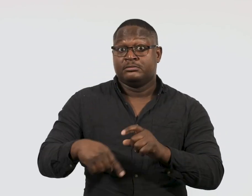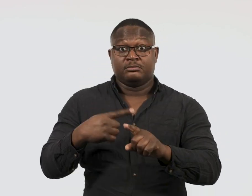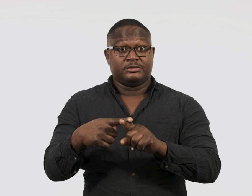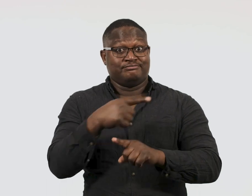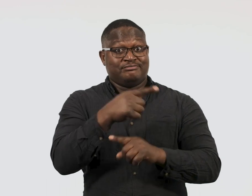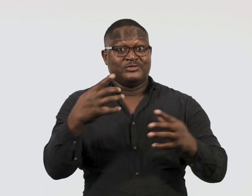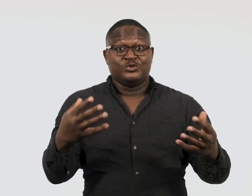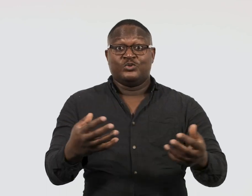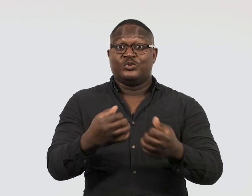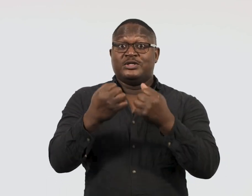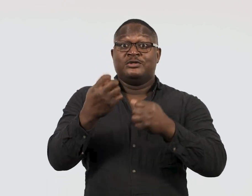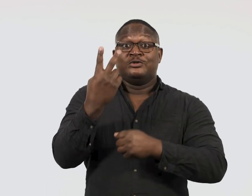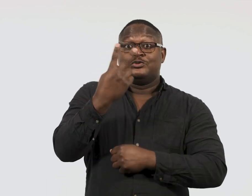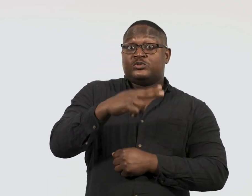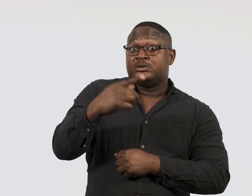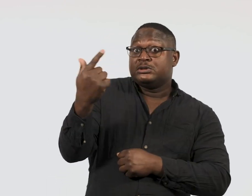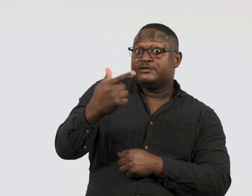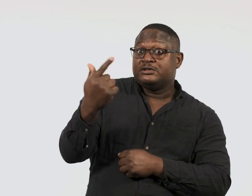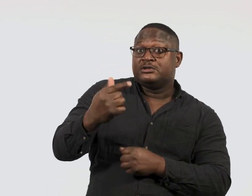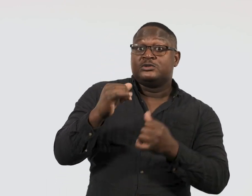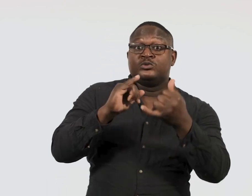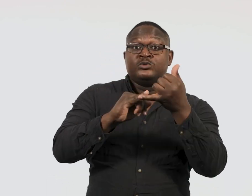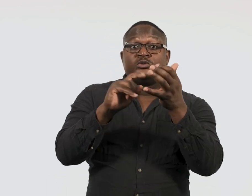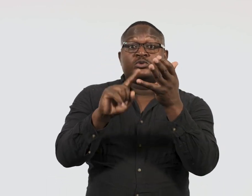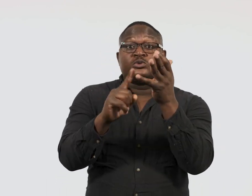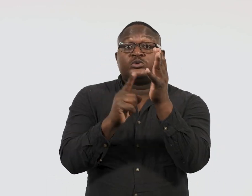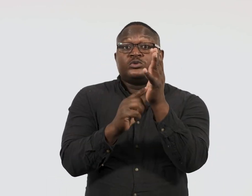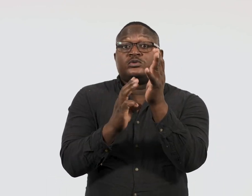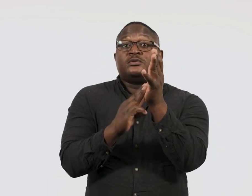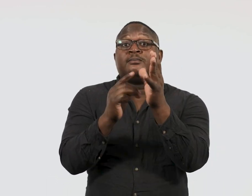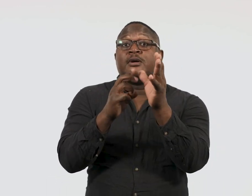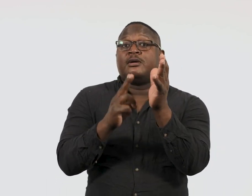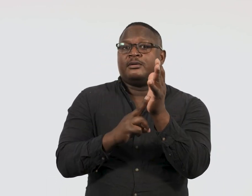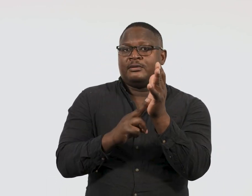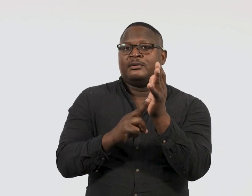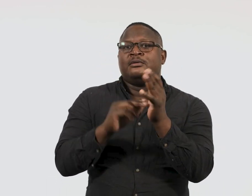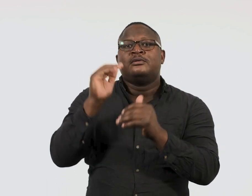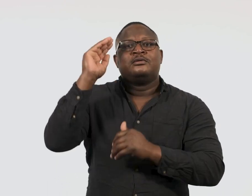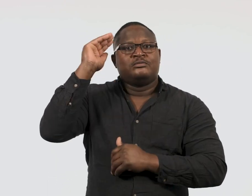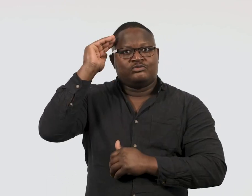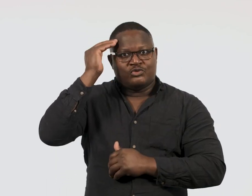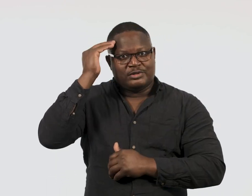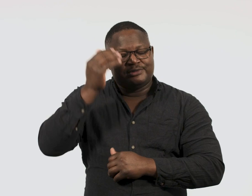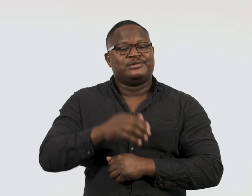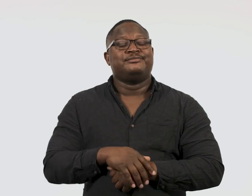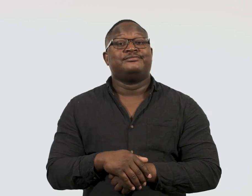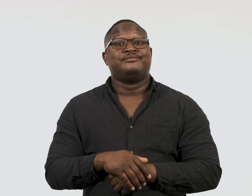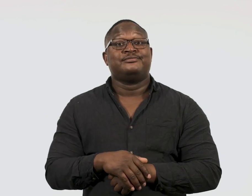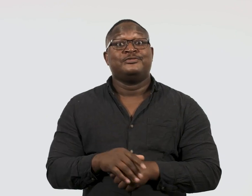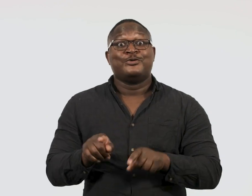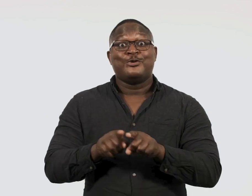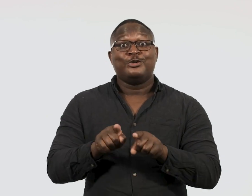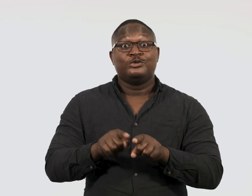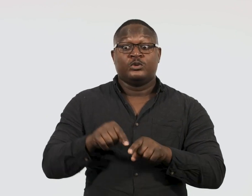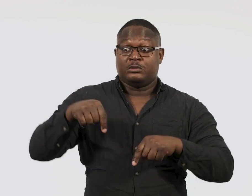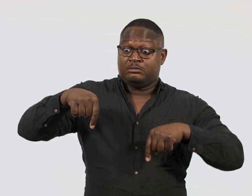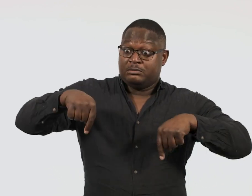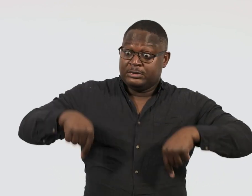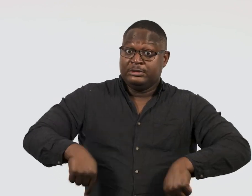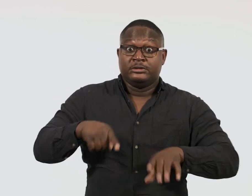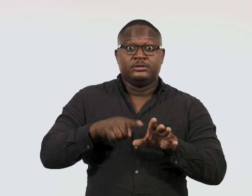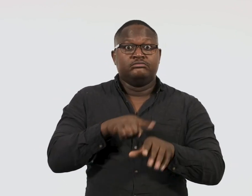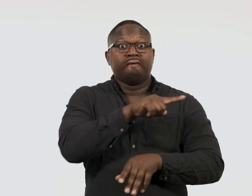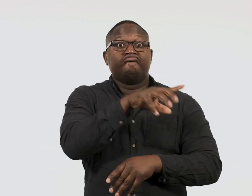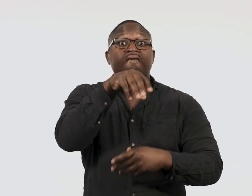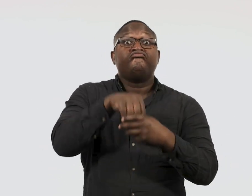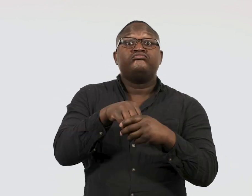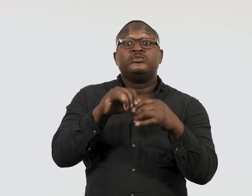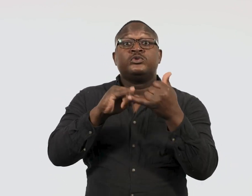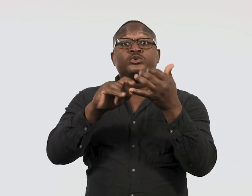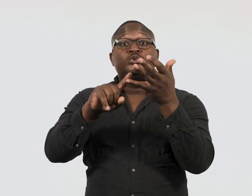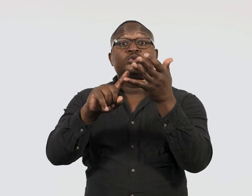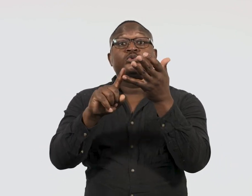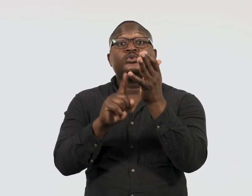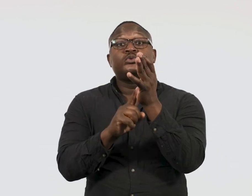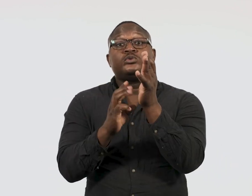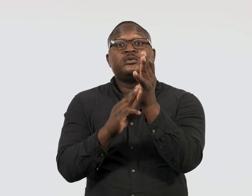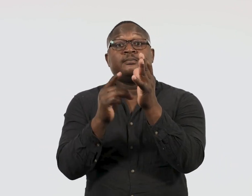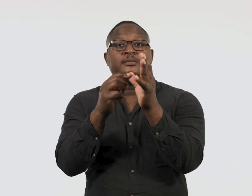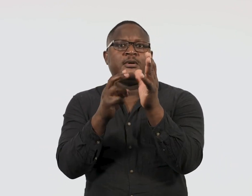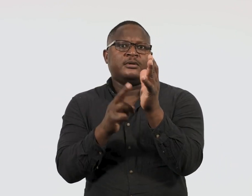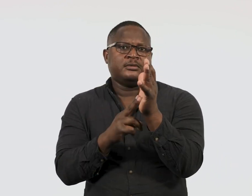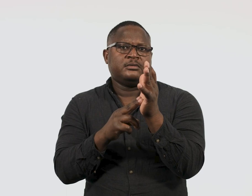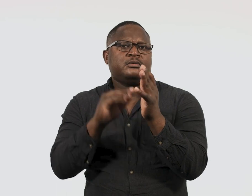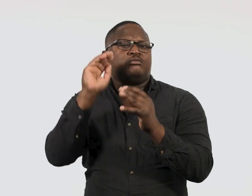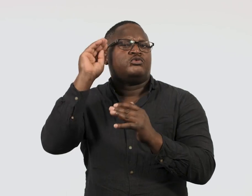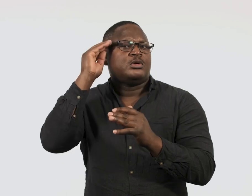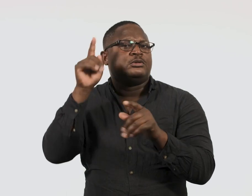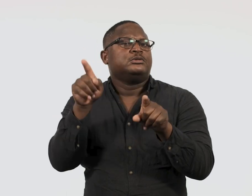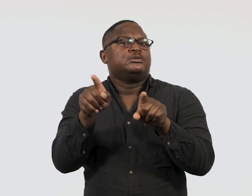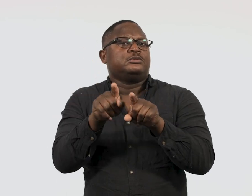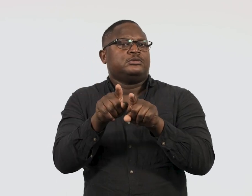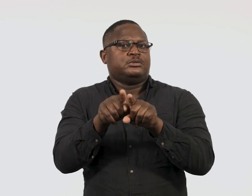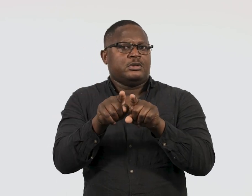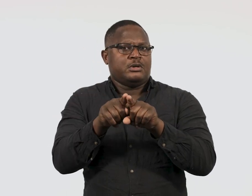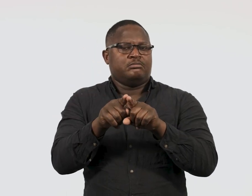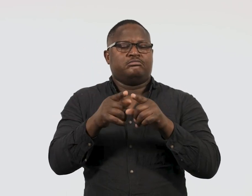She won the 2017 Sulman and was the judge for this year’s Sulman Prize.